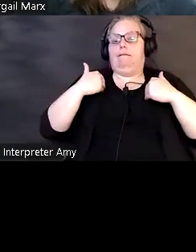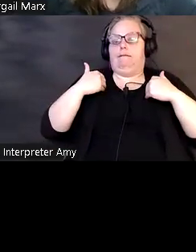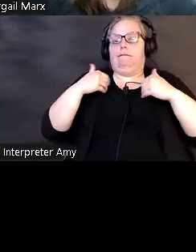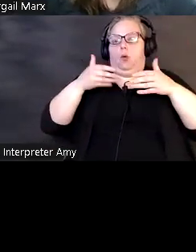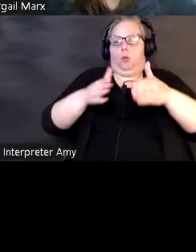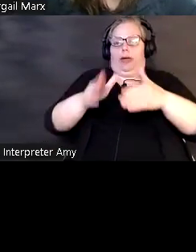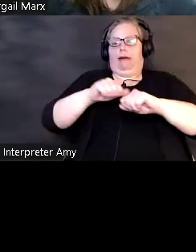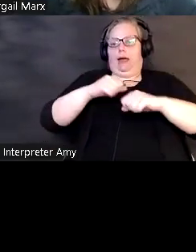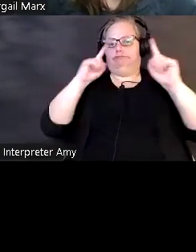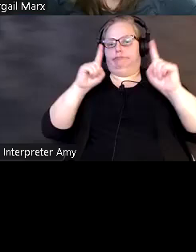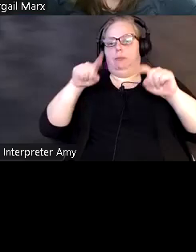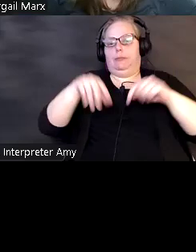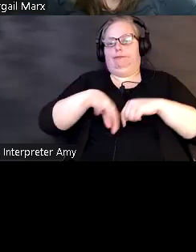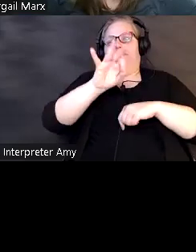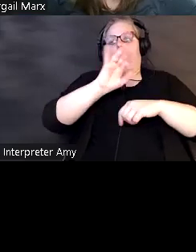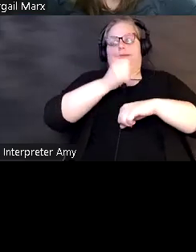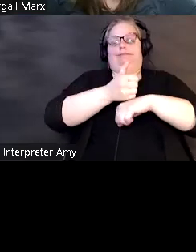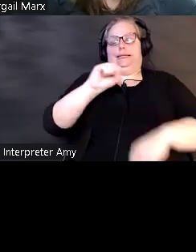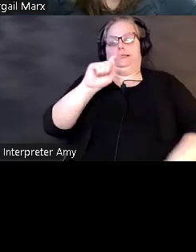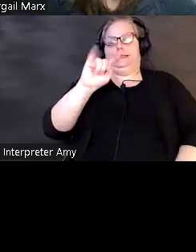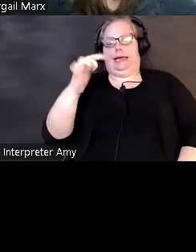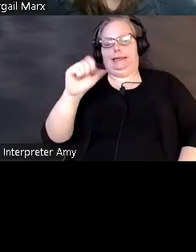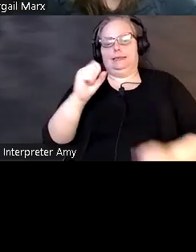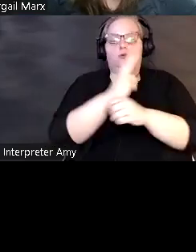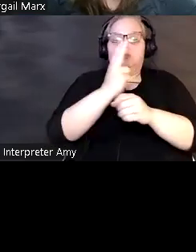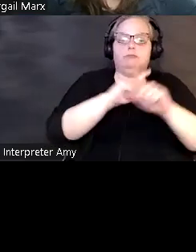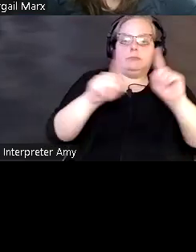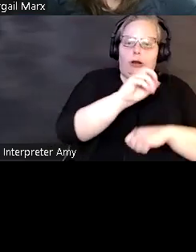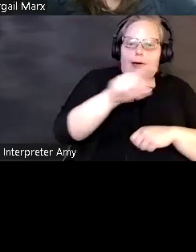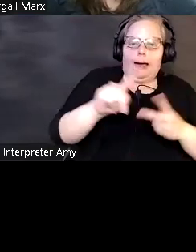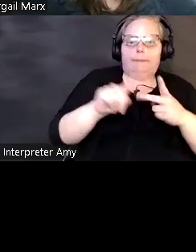So if you're using a different app or a different communication system and you're not sure how to